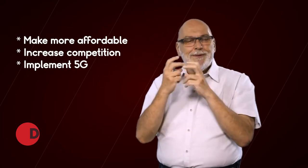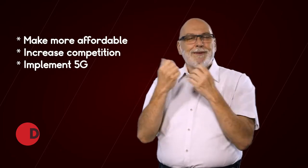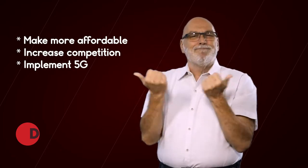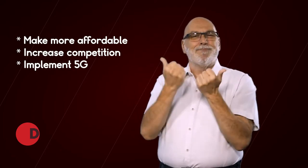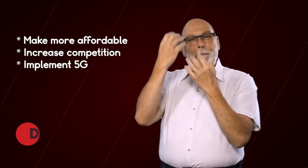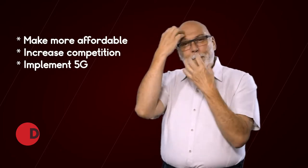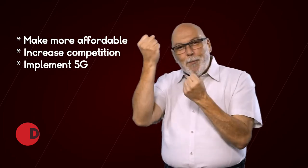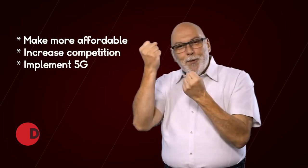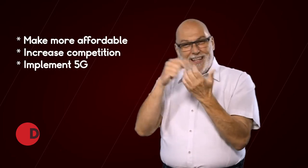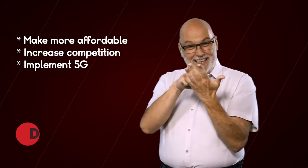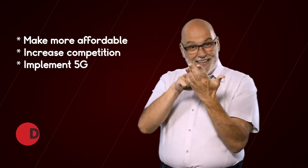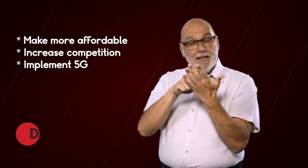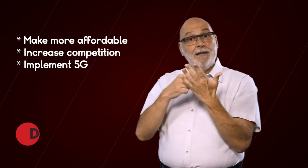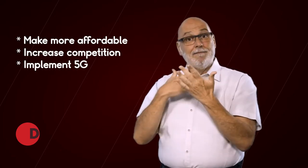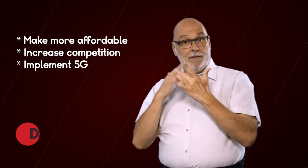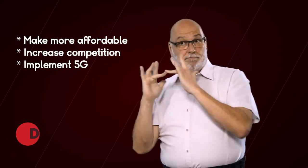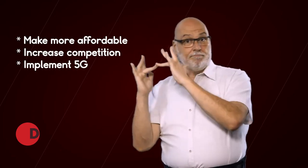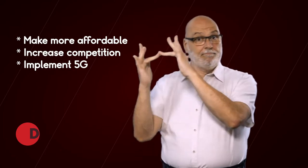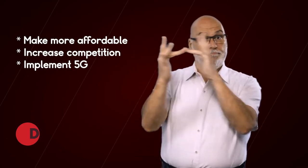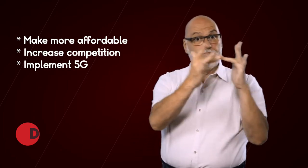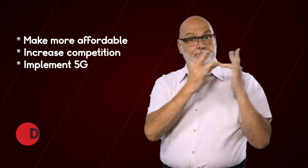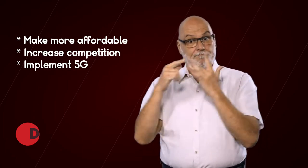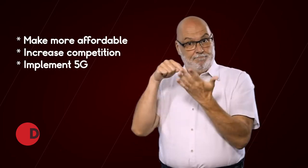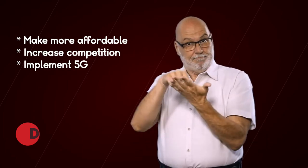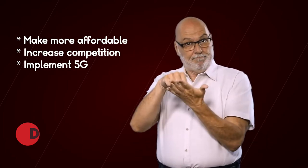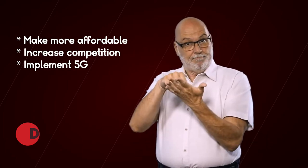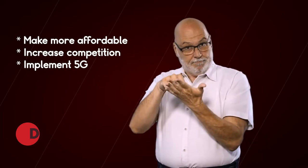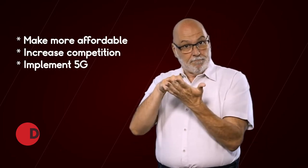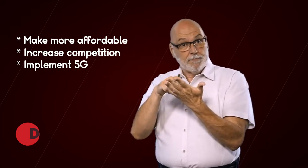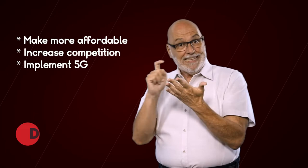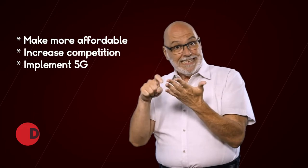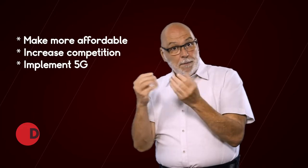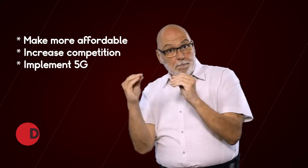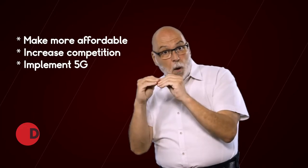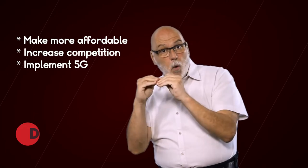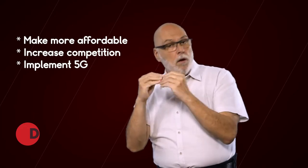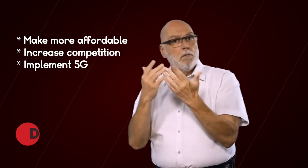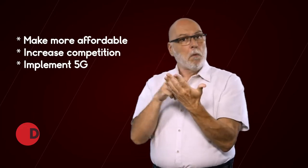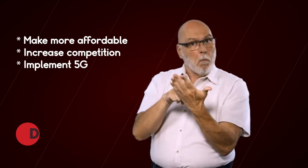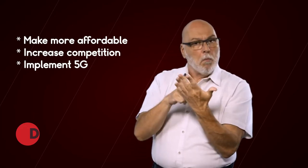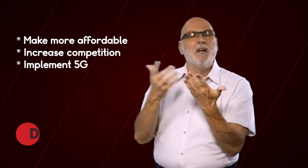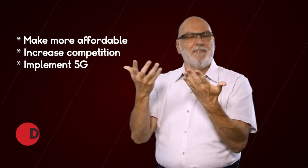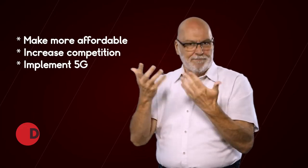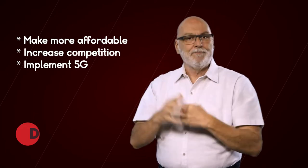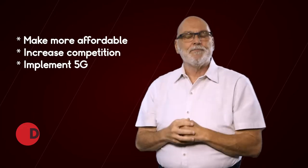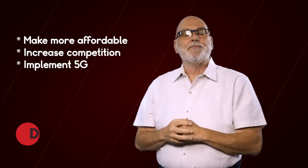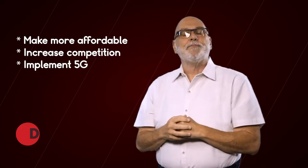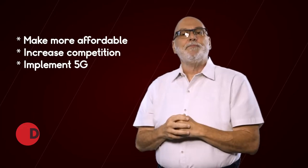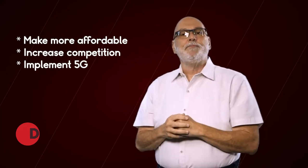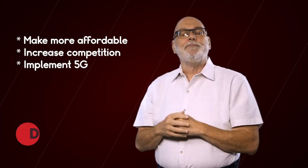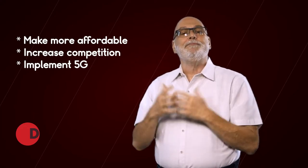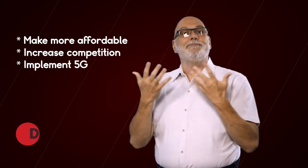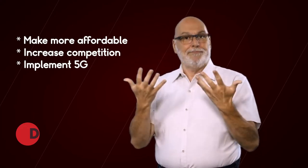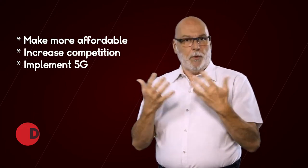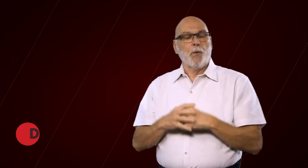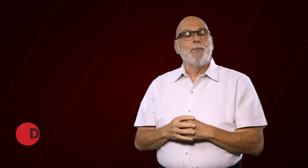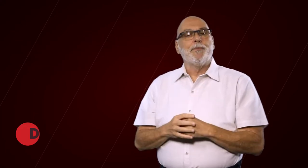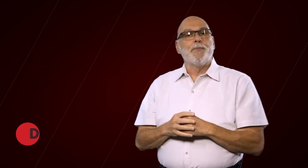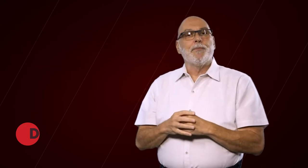for example deployment of 5G network infrastructure.